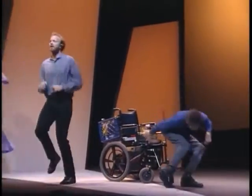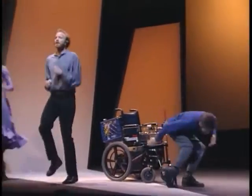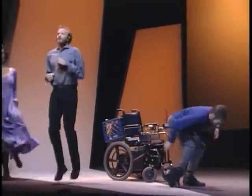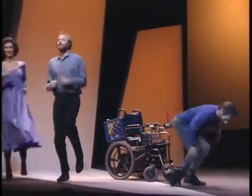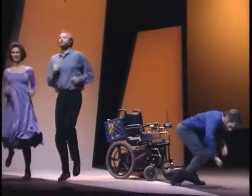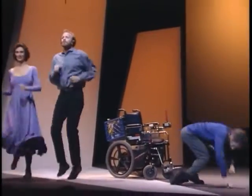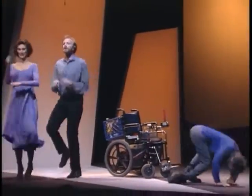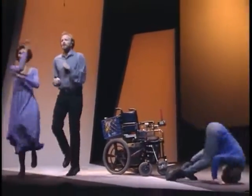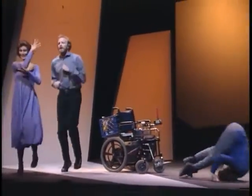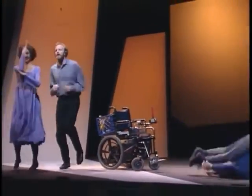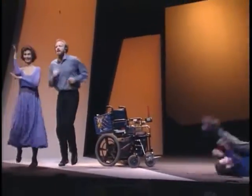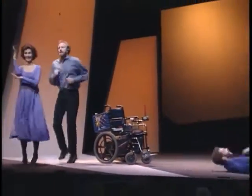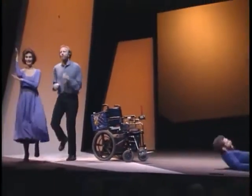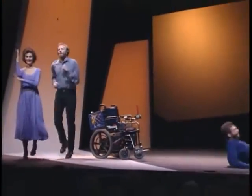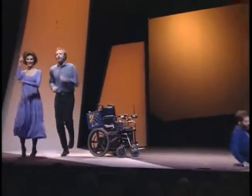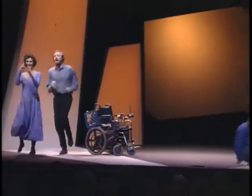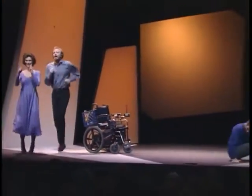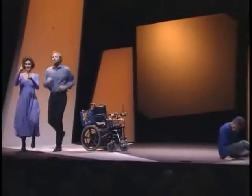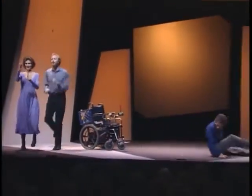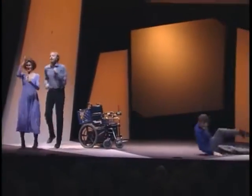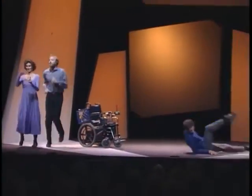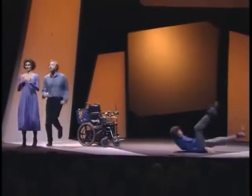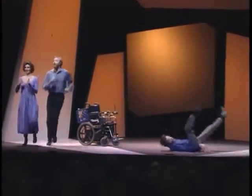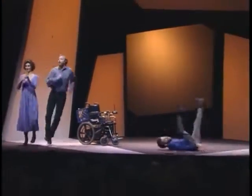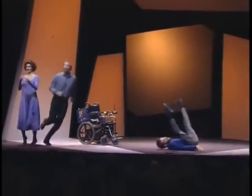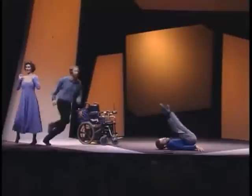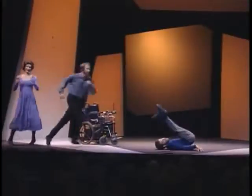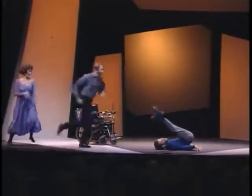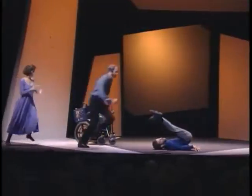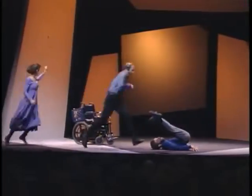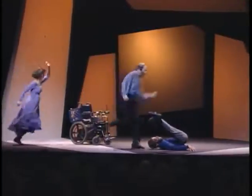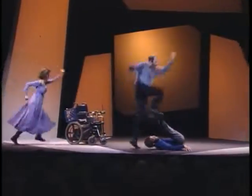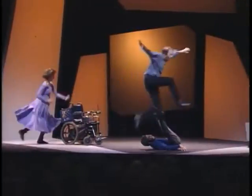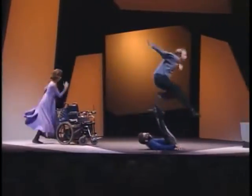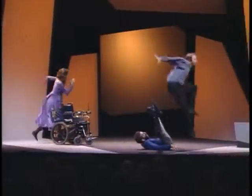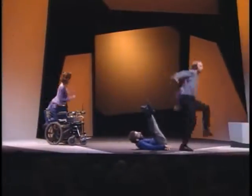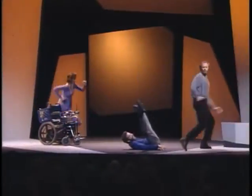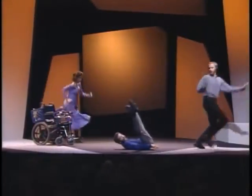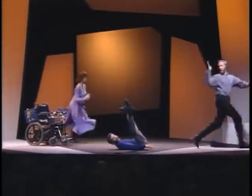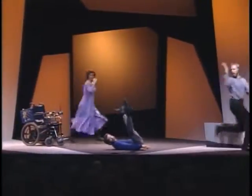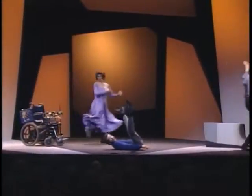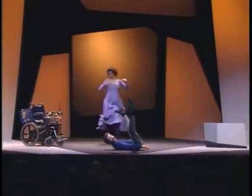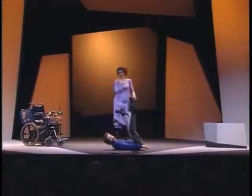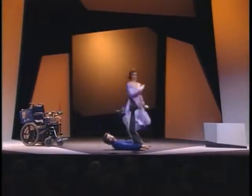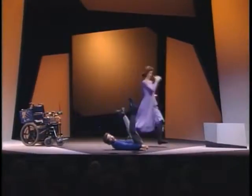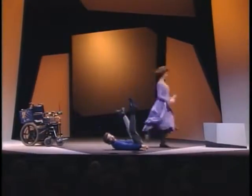conversation with a guy jogging in the park whoa